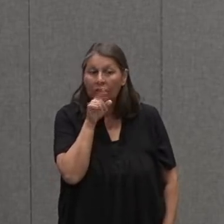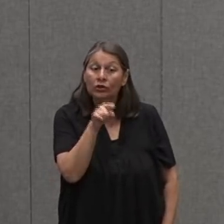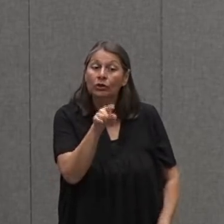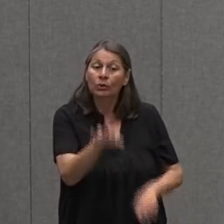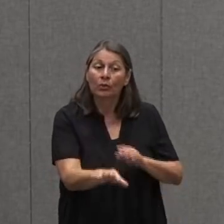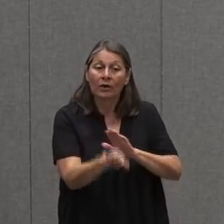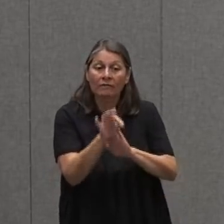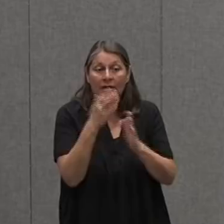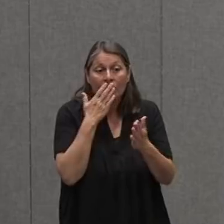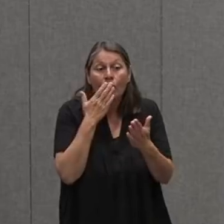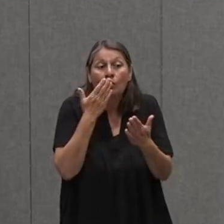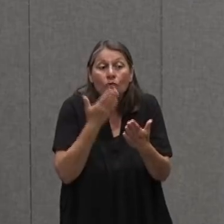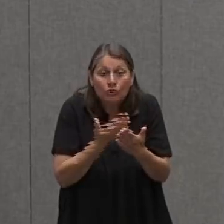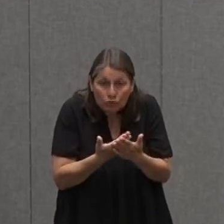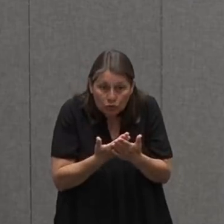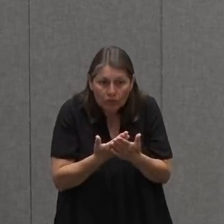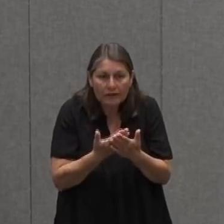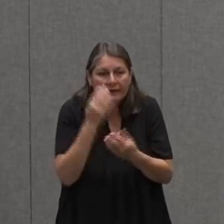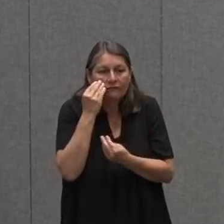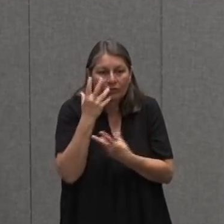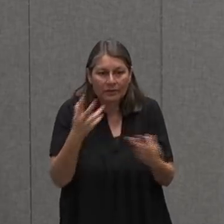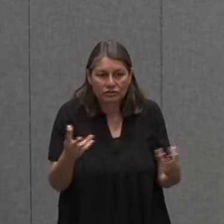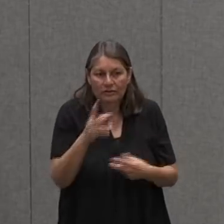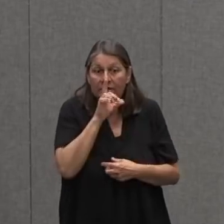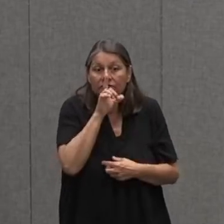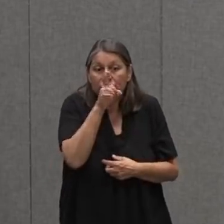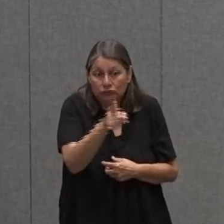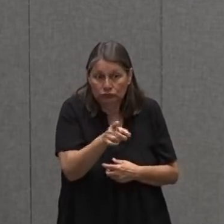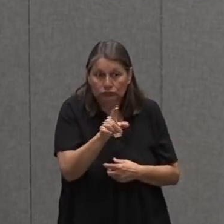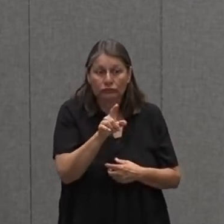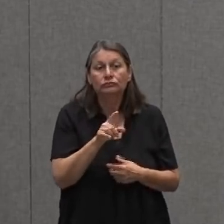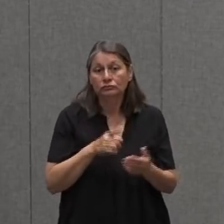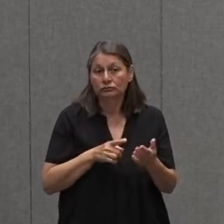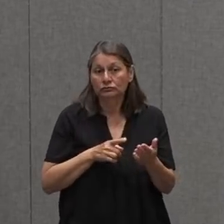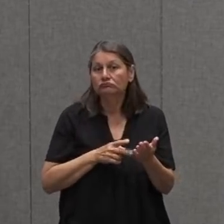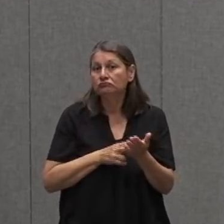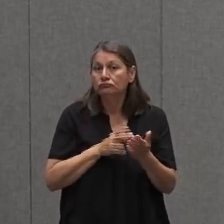non-fiction sources to make our paragraphs.